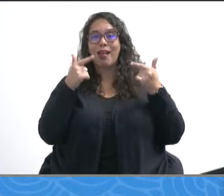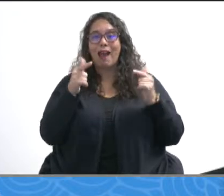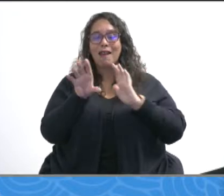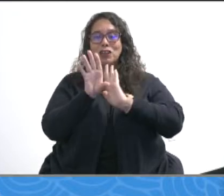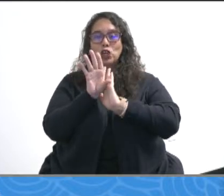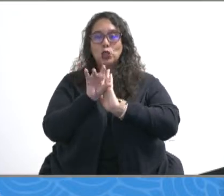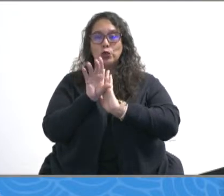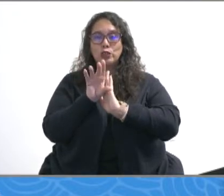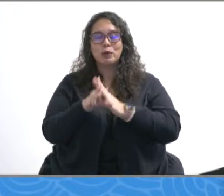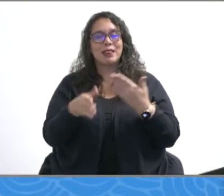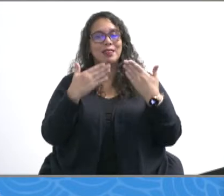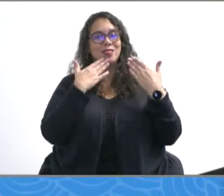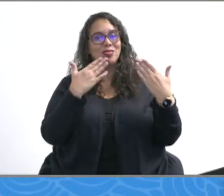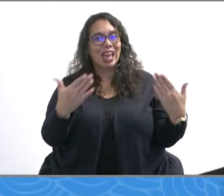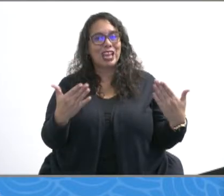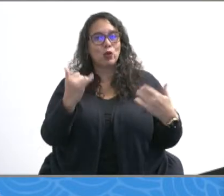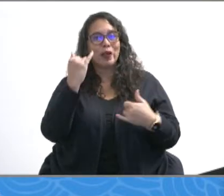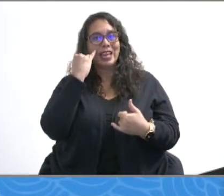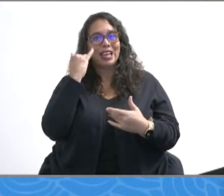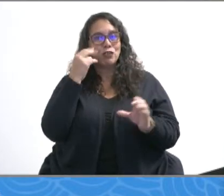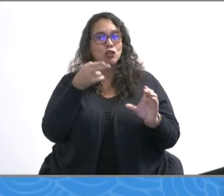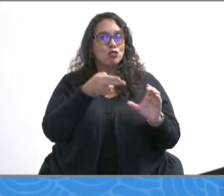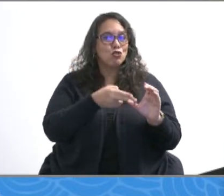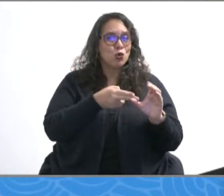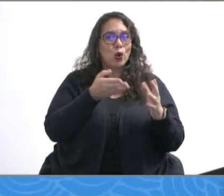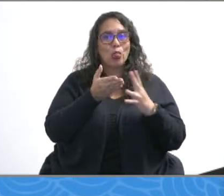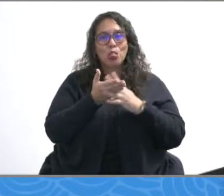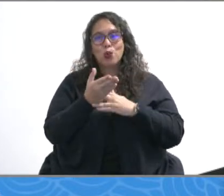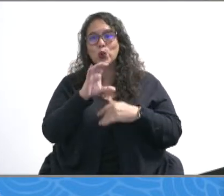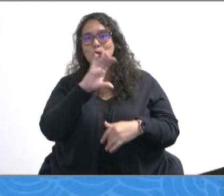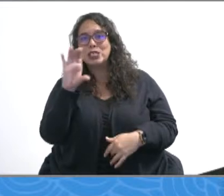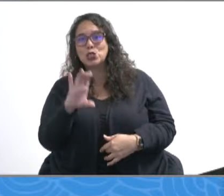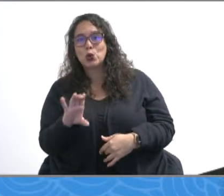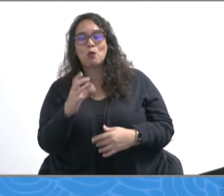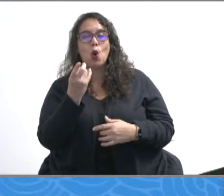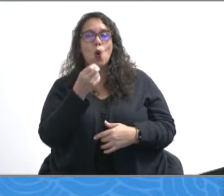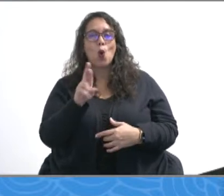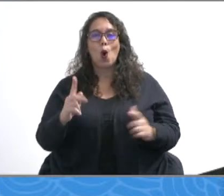So thank you if you are joining us either Zoom or currently live in YouTube,